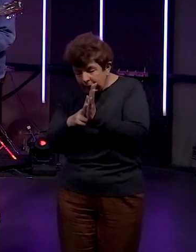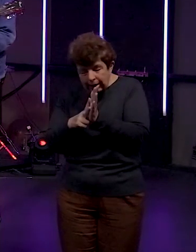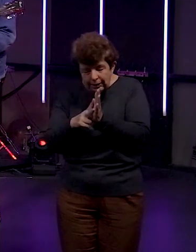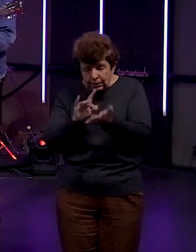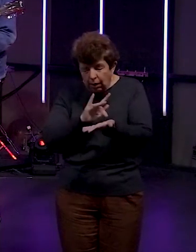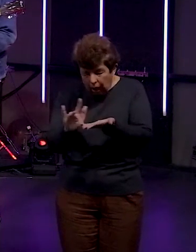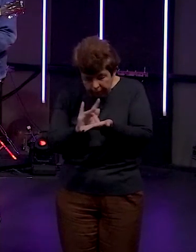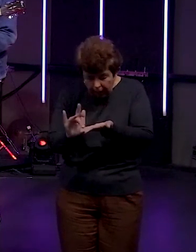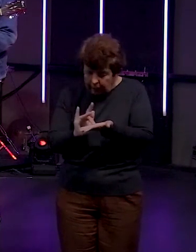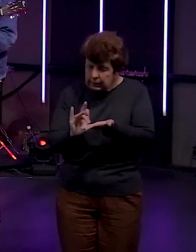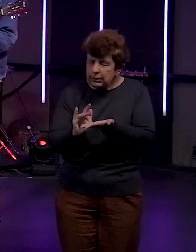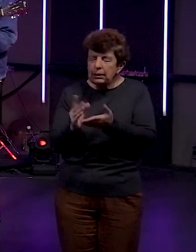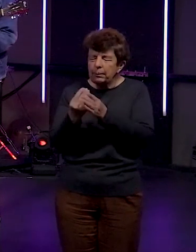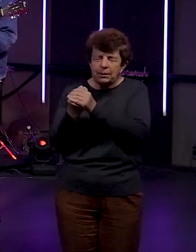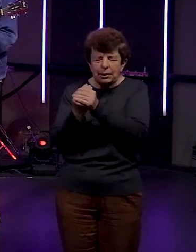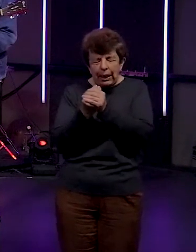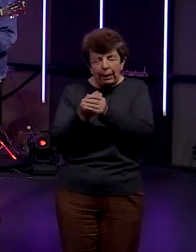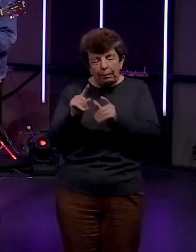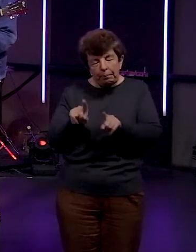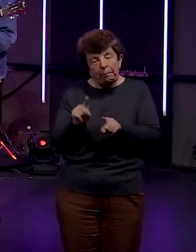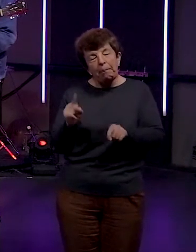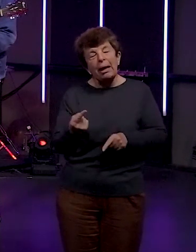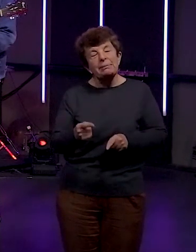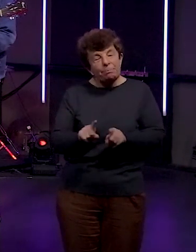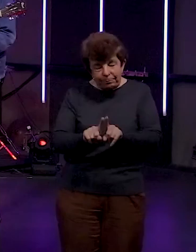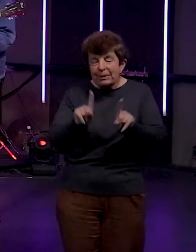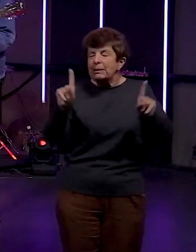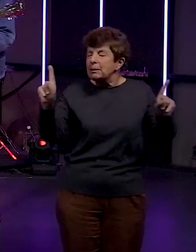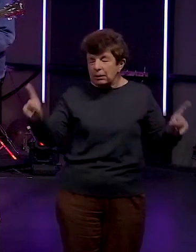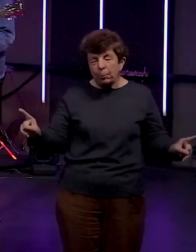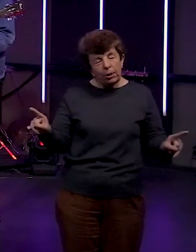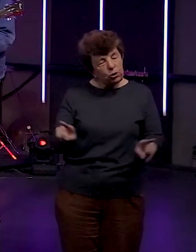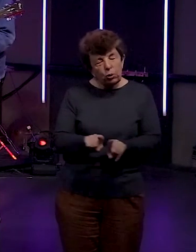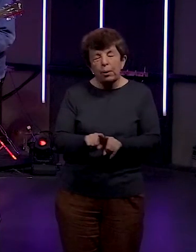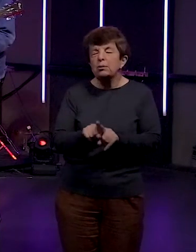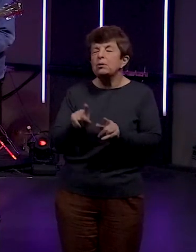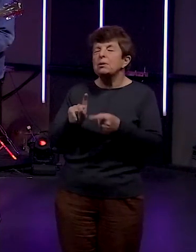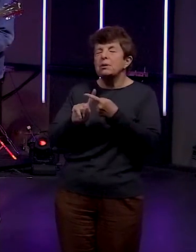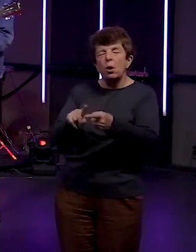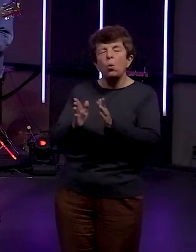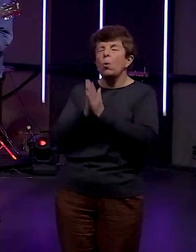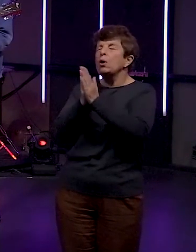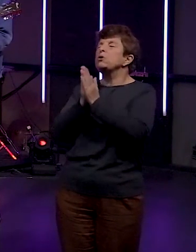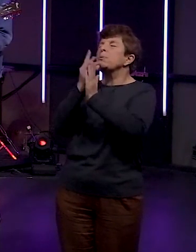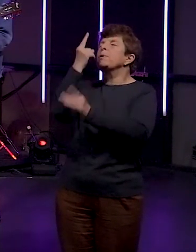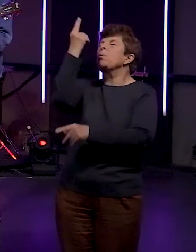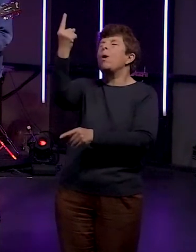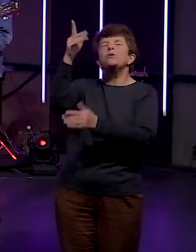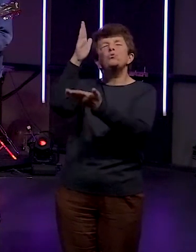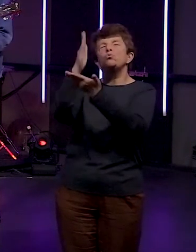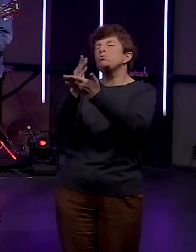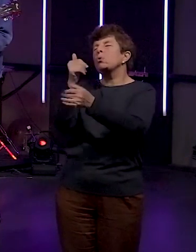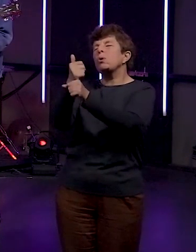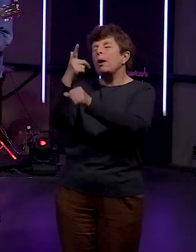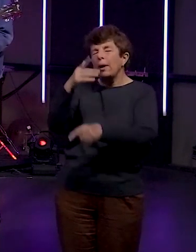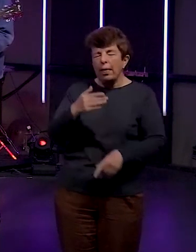together but apart still worshiping the one true God. We thank you for that sense